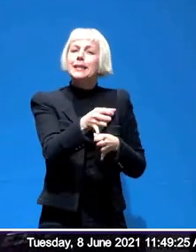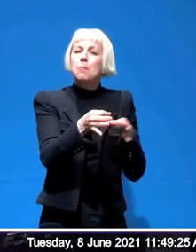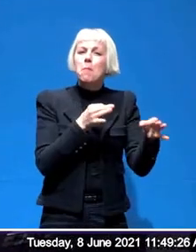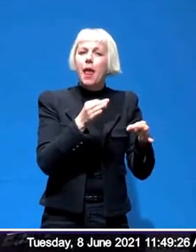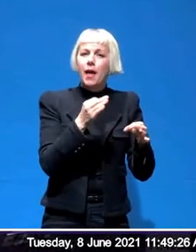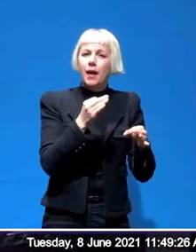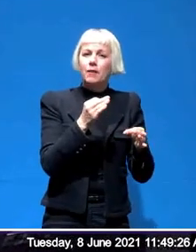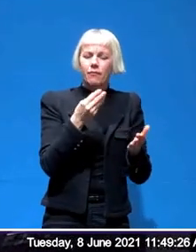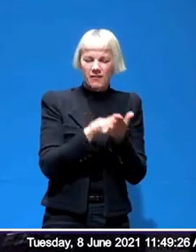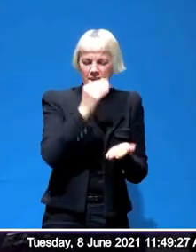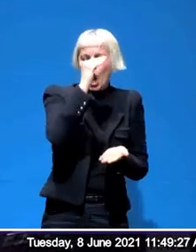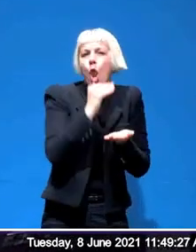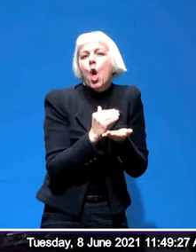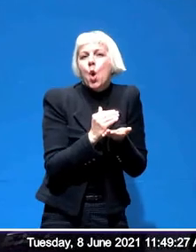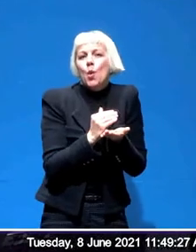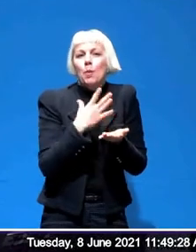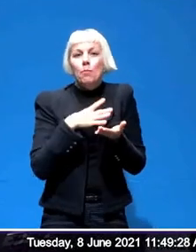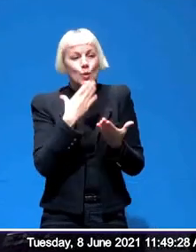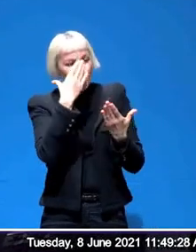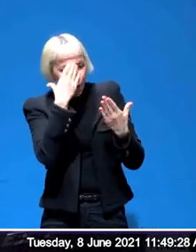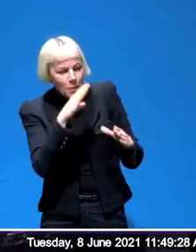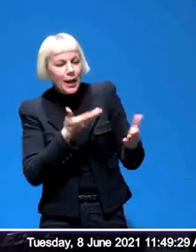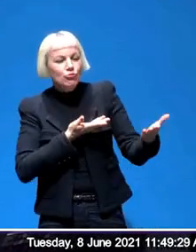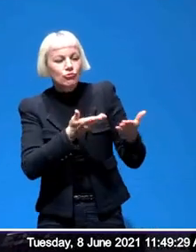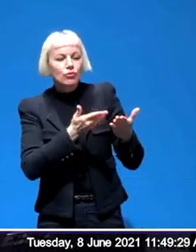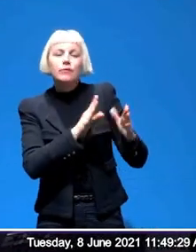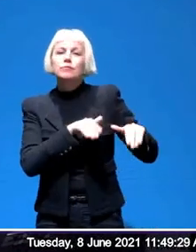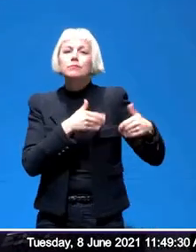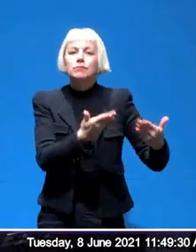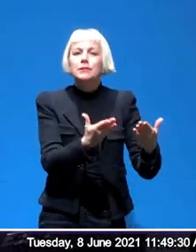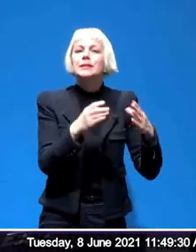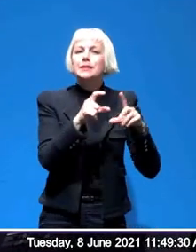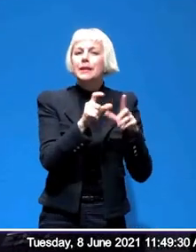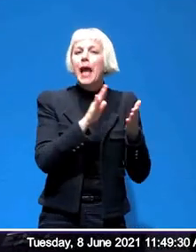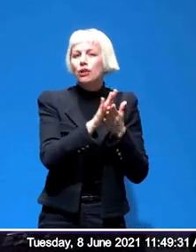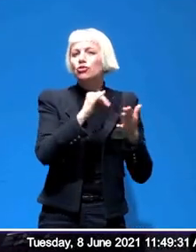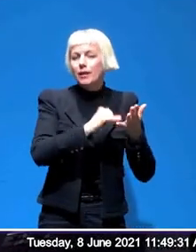because his accommodation services were provided by DHS in-kind.